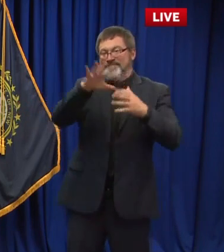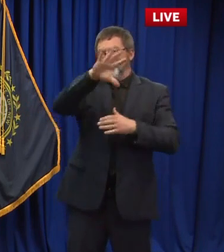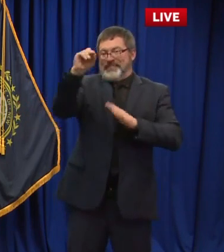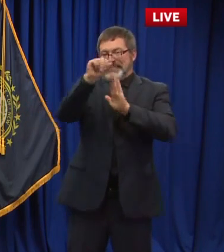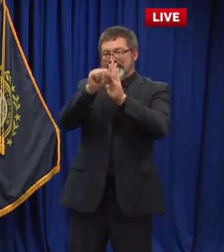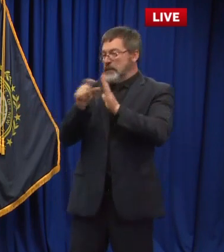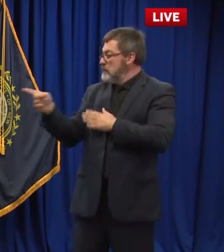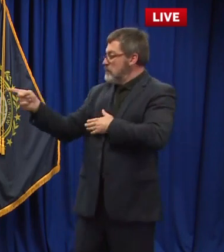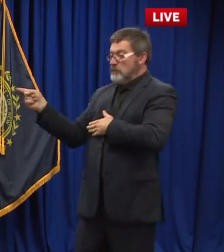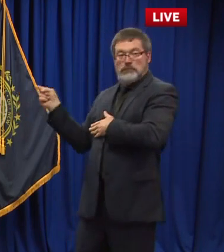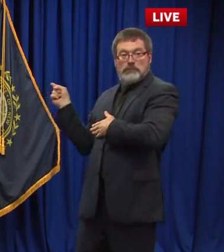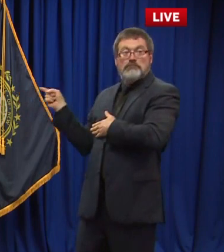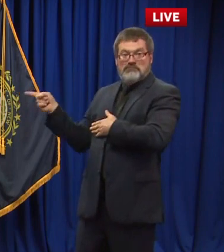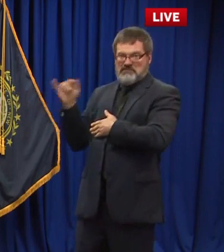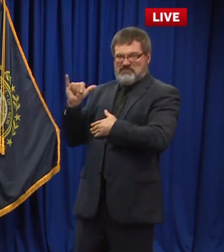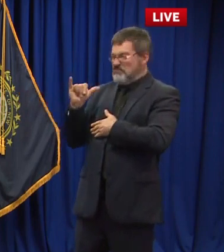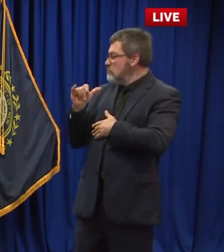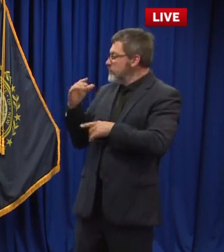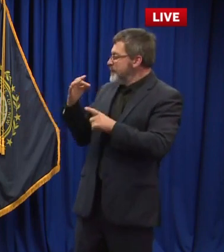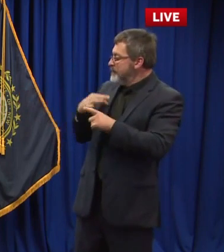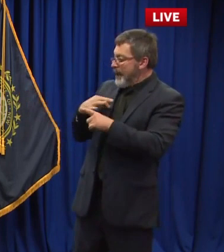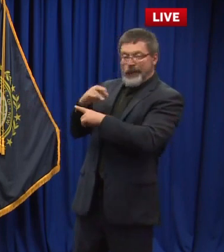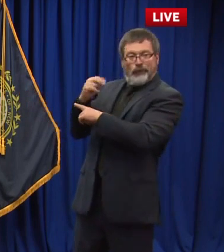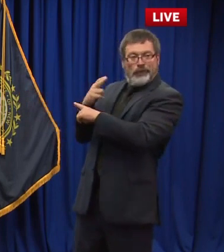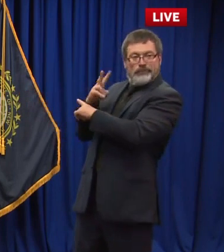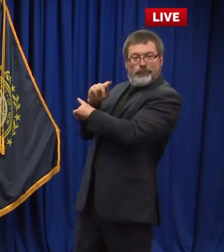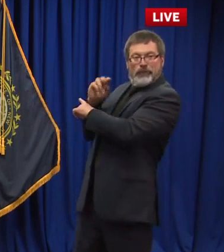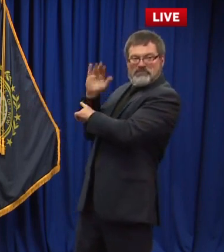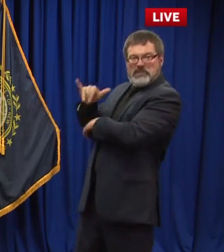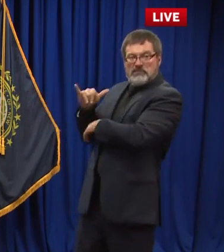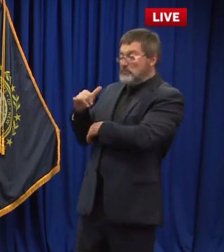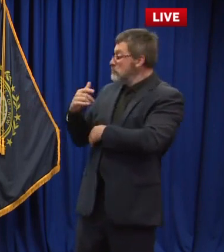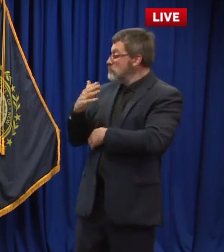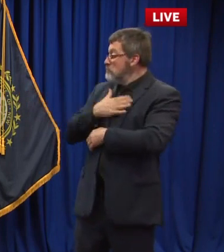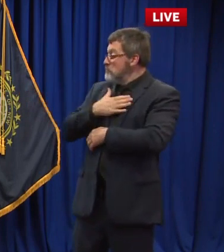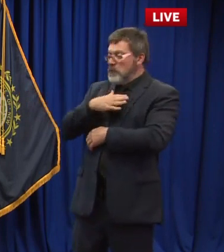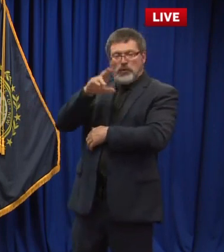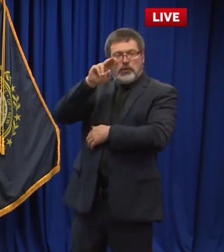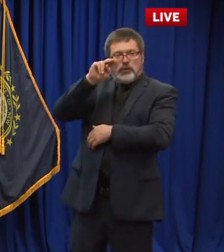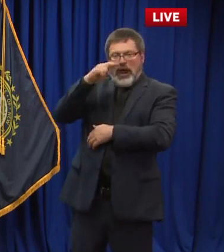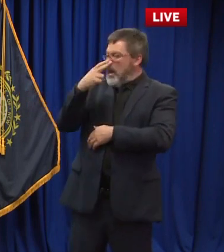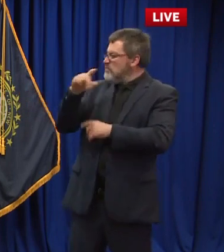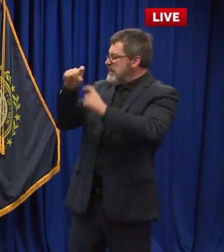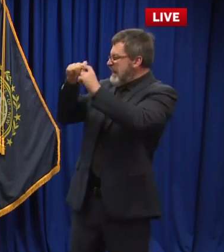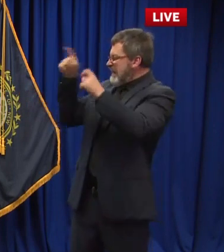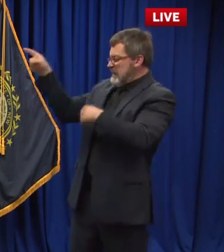HERE ARE ALL THE STATES IN THE COUNTRY, AND WE HAVE NEW HAMPSHIRE ABOUT HERE IN THE MIDDLE. AND THIS IS SIMPLE.